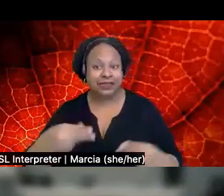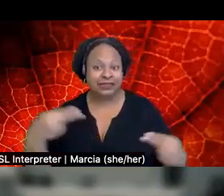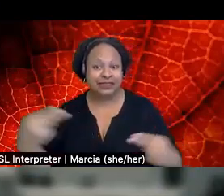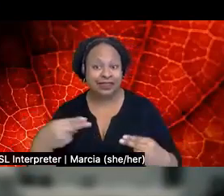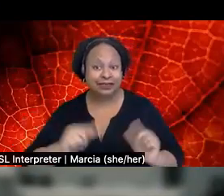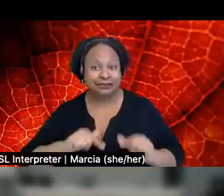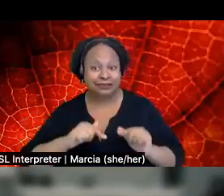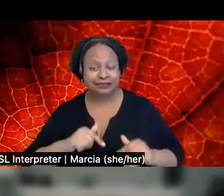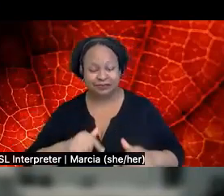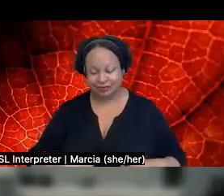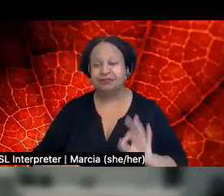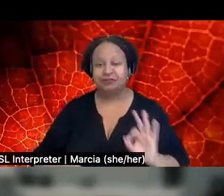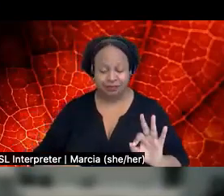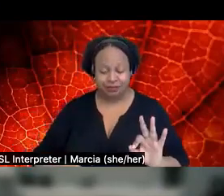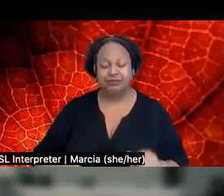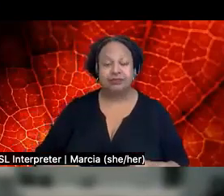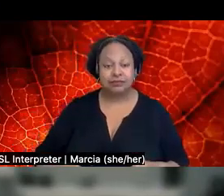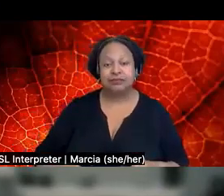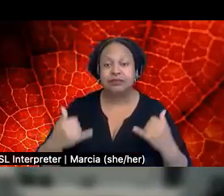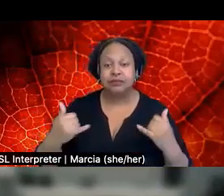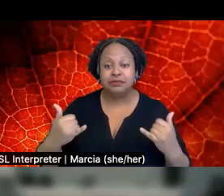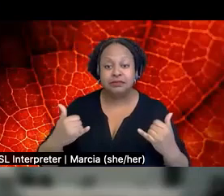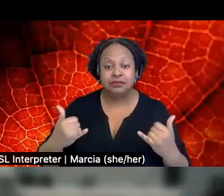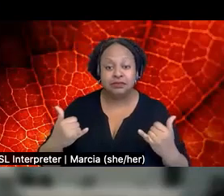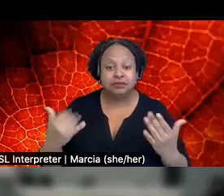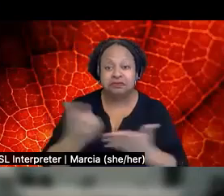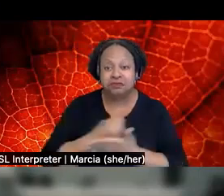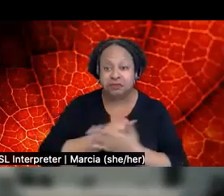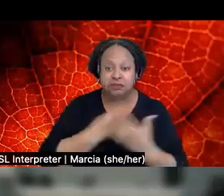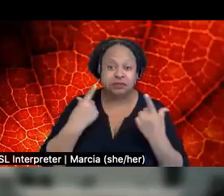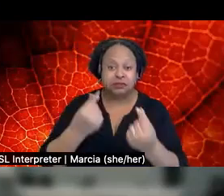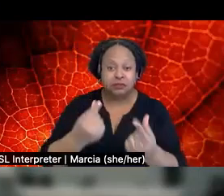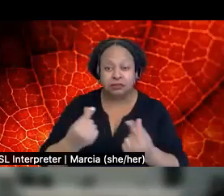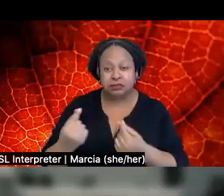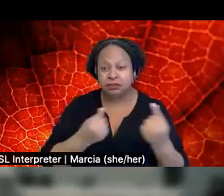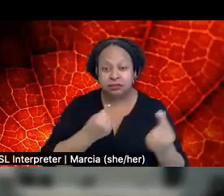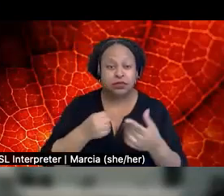So what we're going to try to do this afternoon, we're going to set the context of the work of